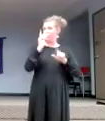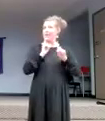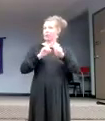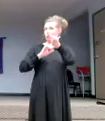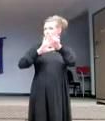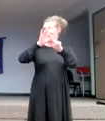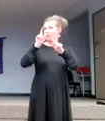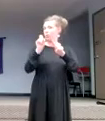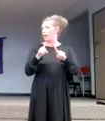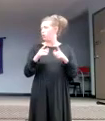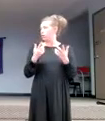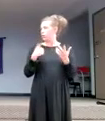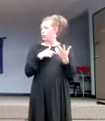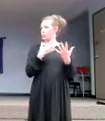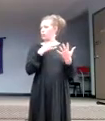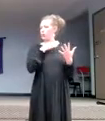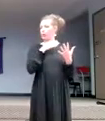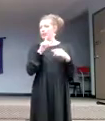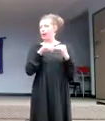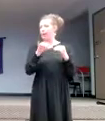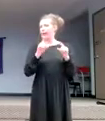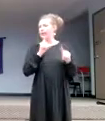guys sign up for that, because I just feel like you just want to know that. We'll definitely